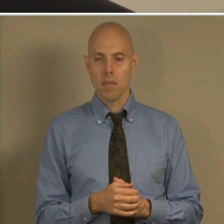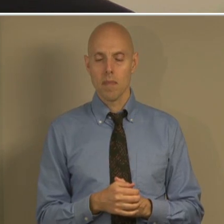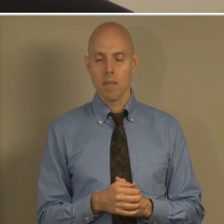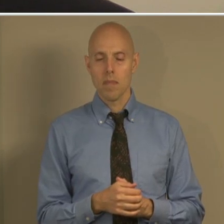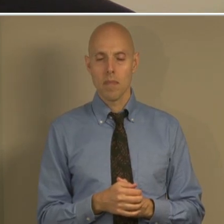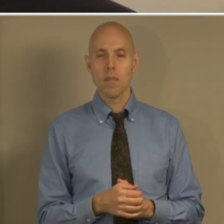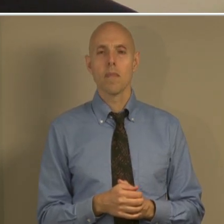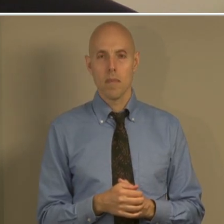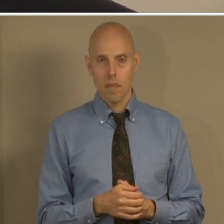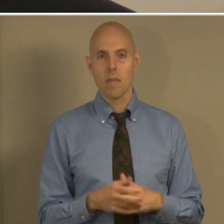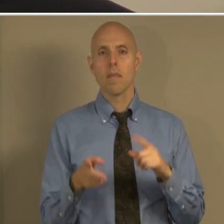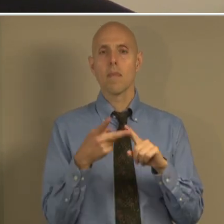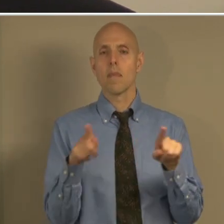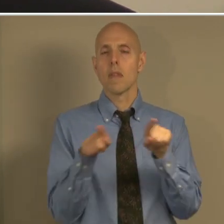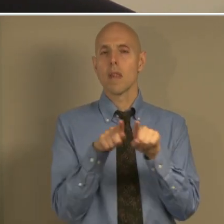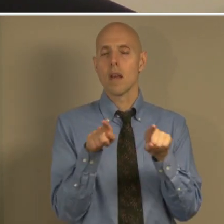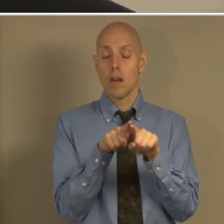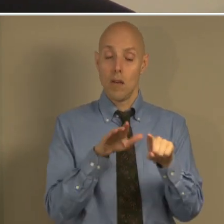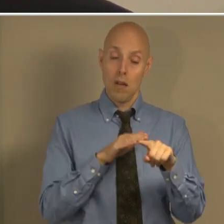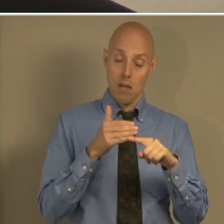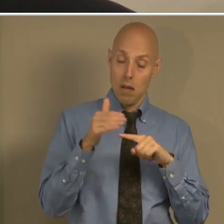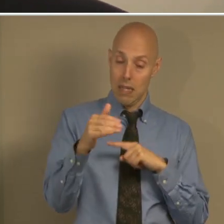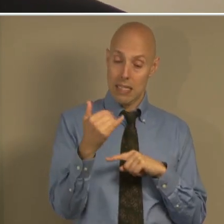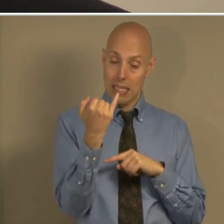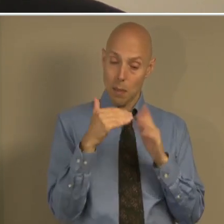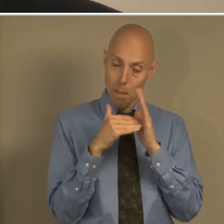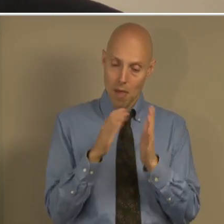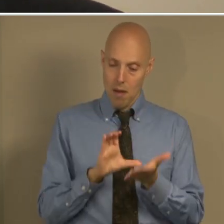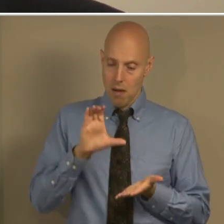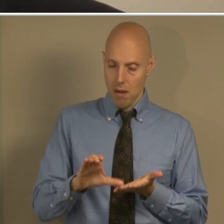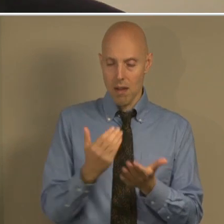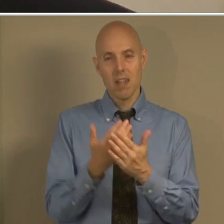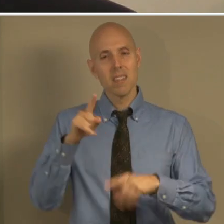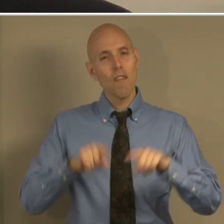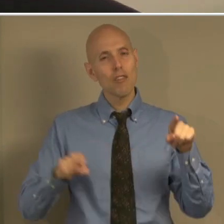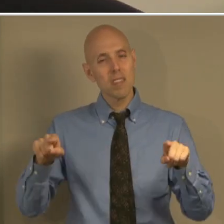We'll put a further 6 million pounds into a Diversity Fund doing commissioning,